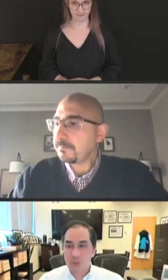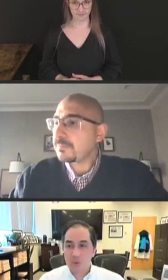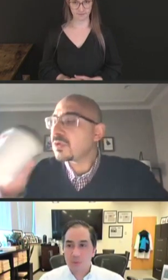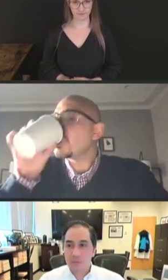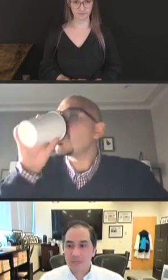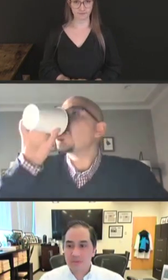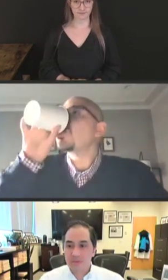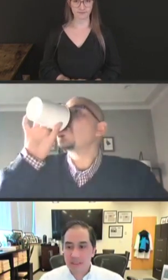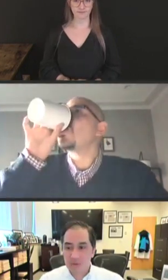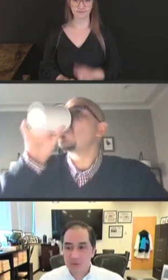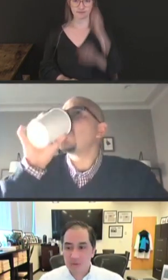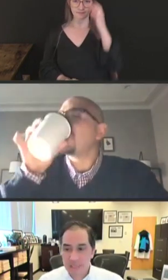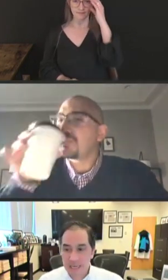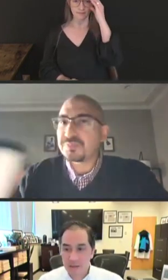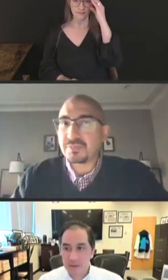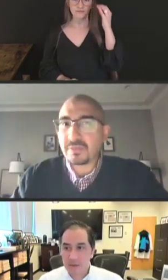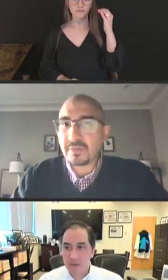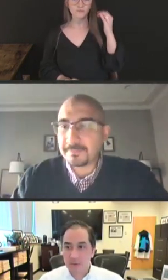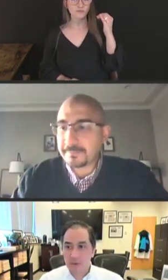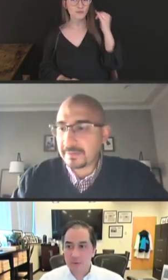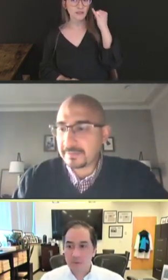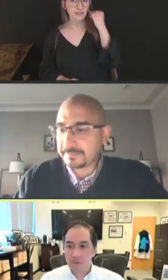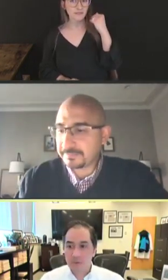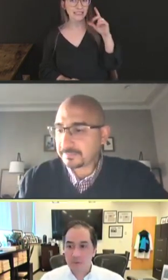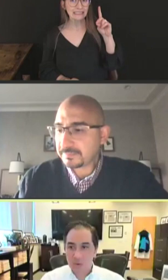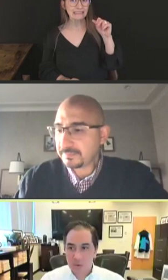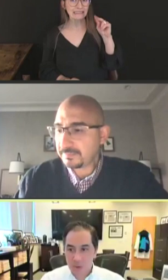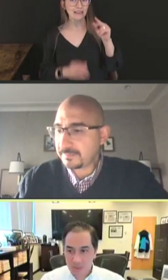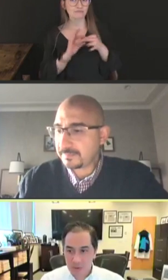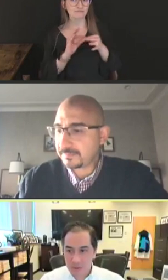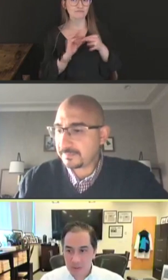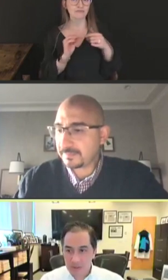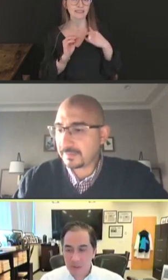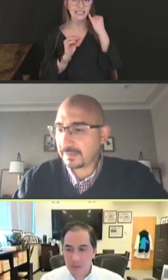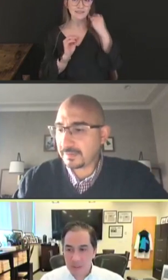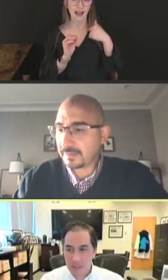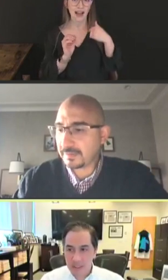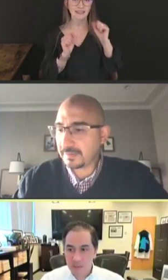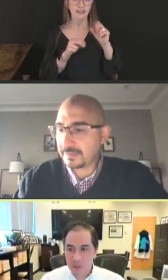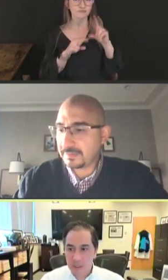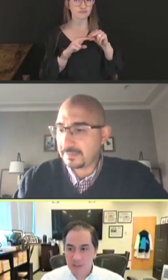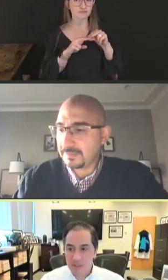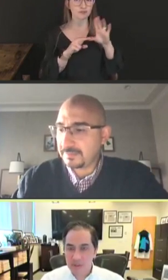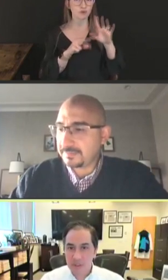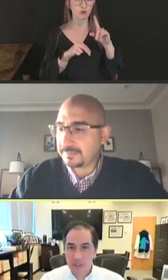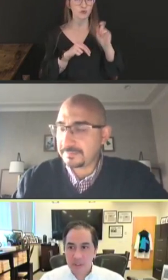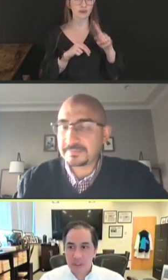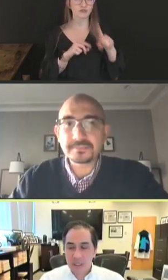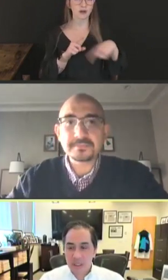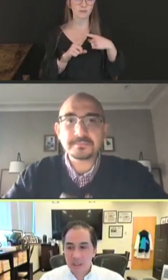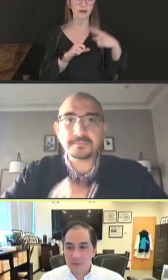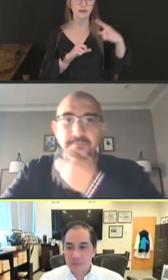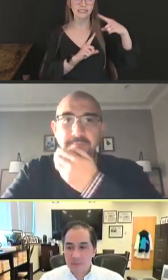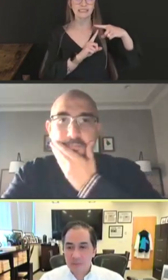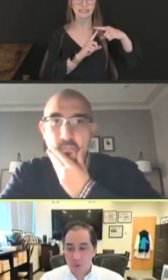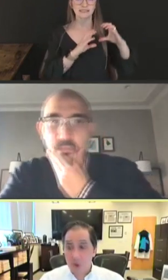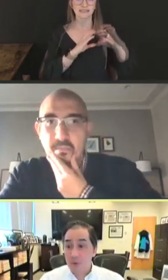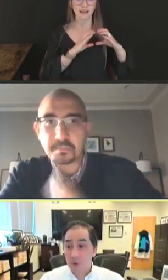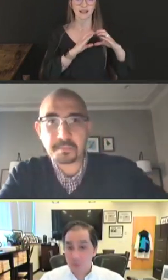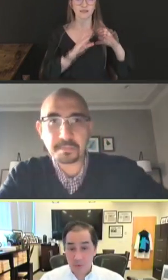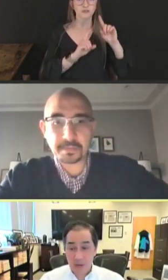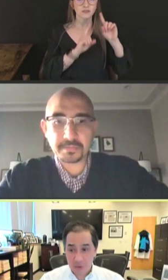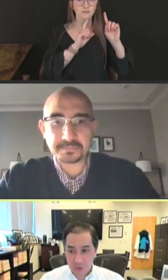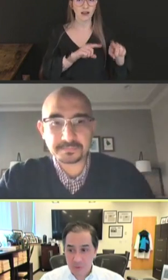Dan Barouch: So if I can try to tackle your question on the T cell responses, although I show